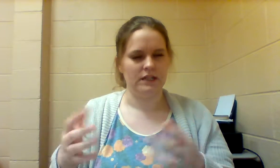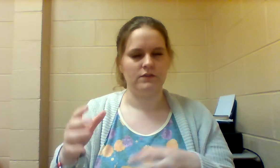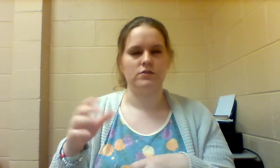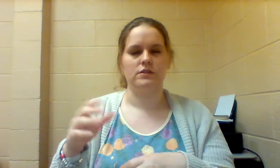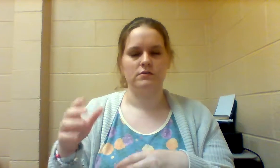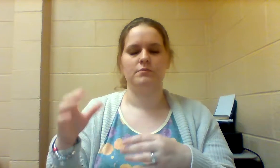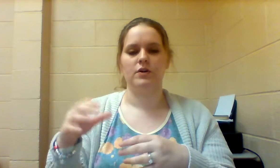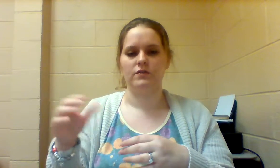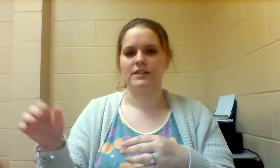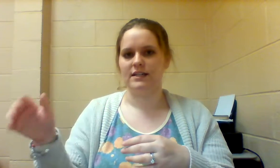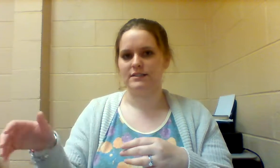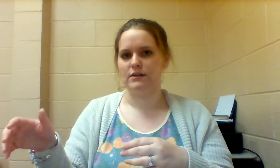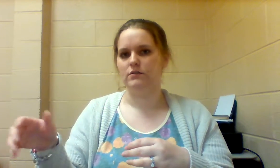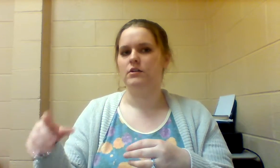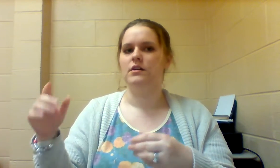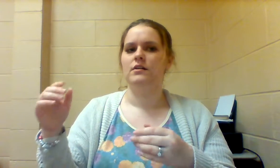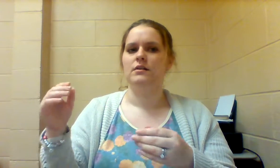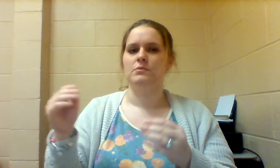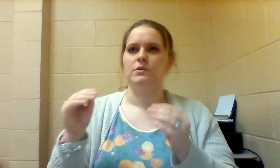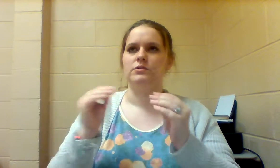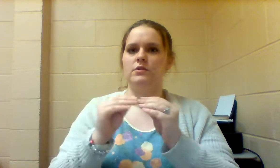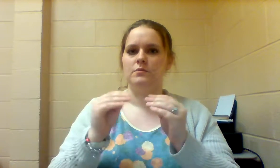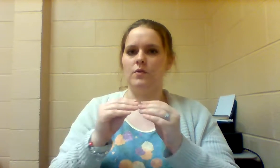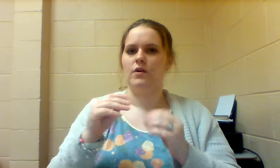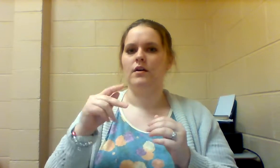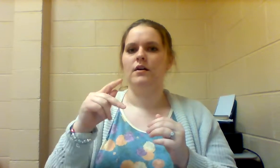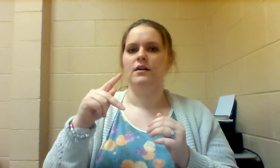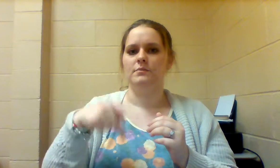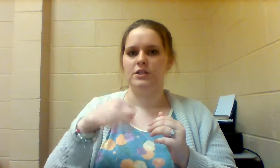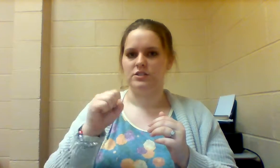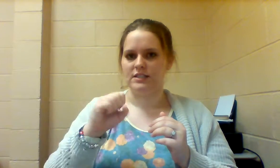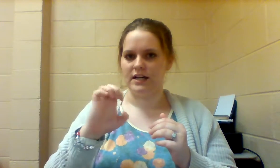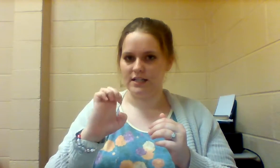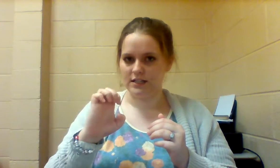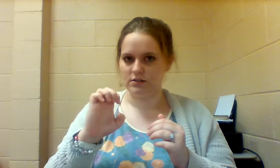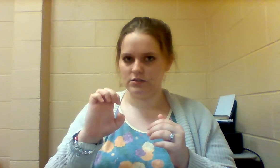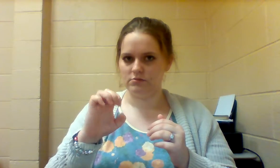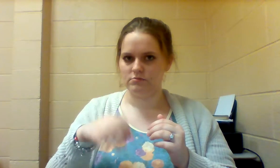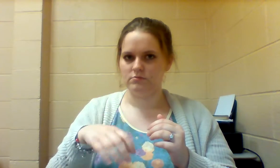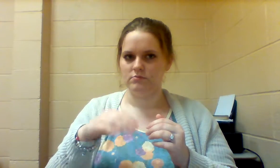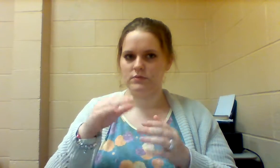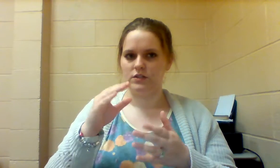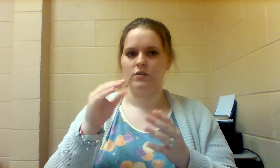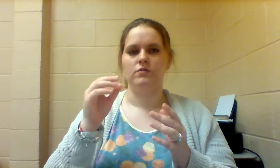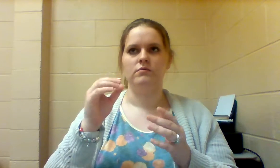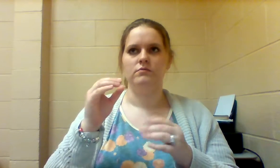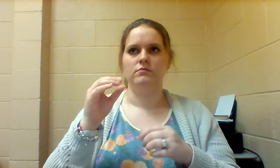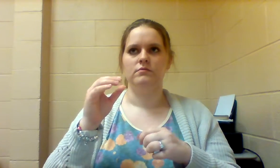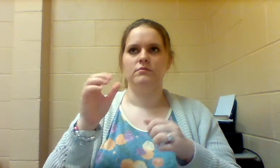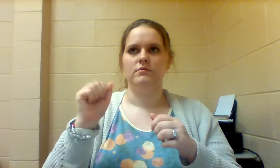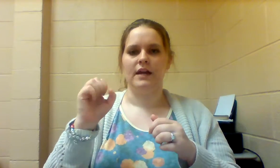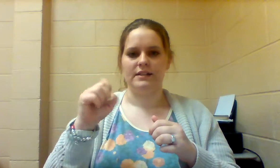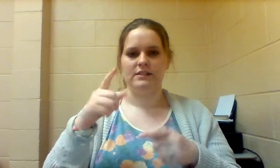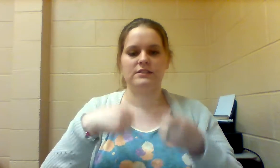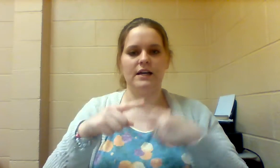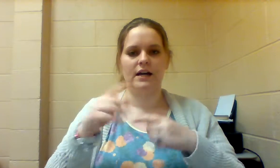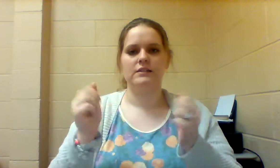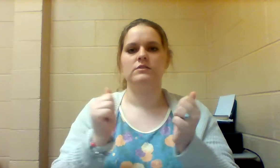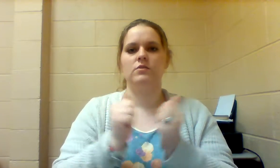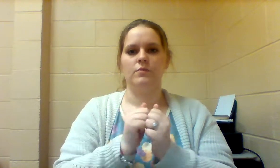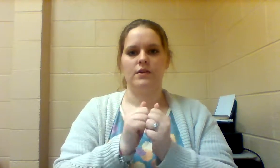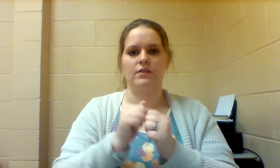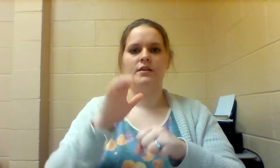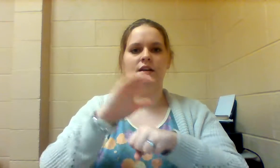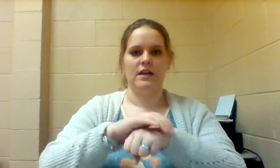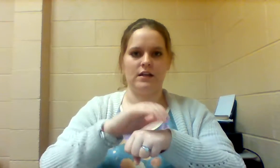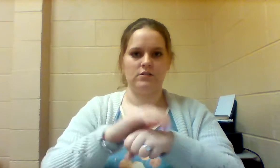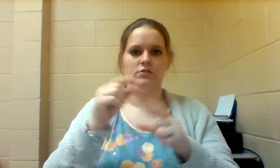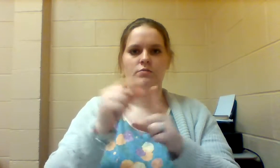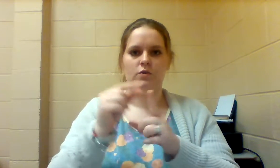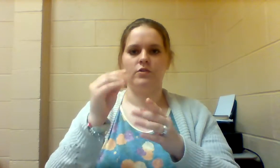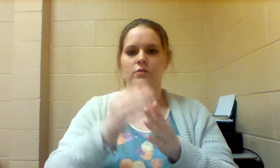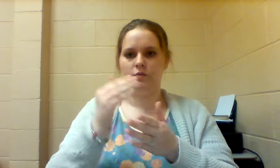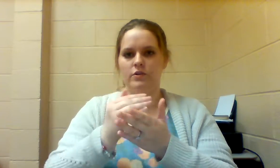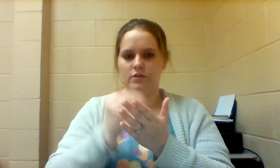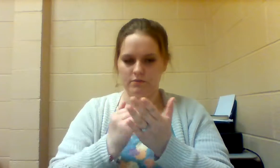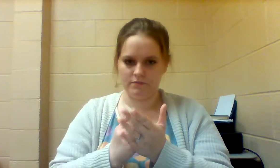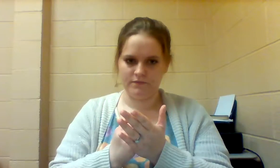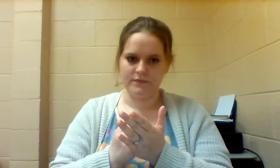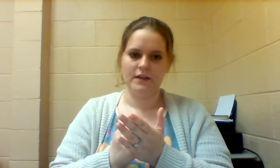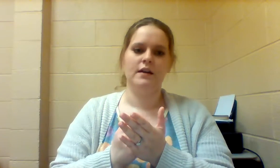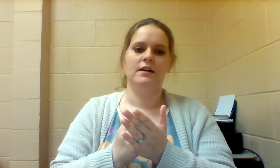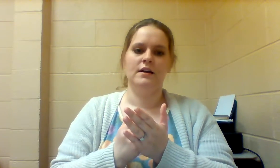If you're doing perfect ASL, we're doing more Pidgin Sign English, so ASL signs with English word order